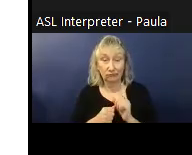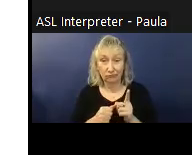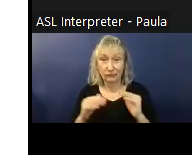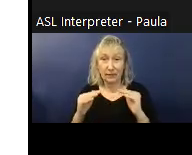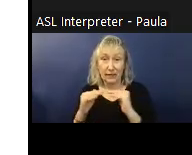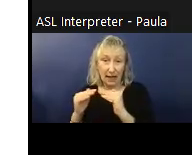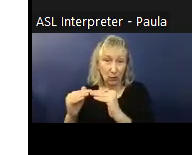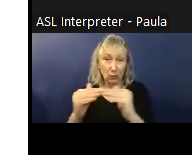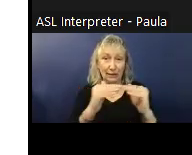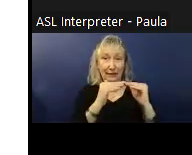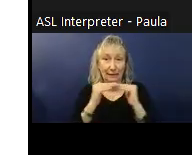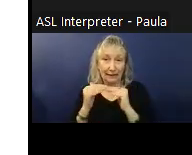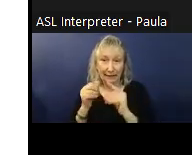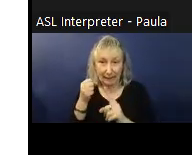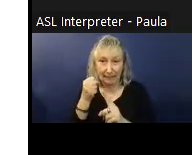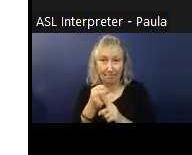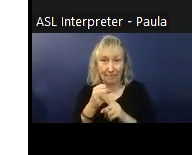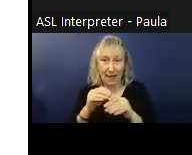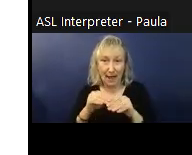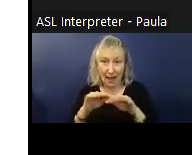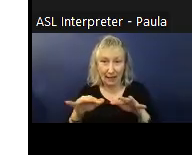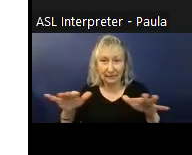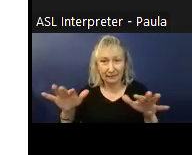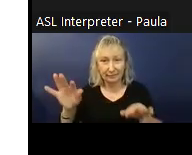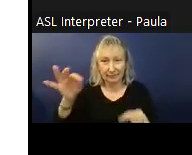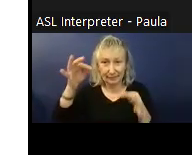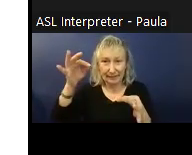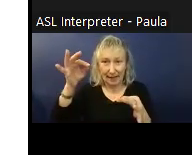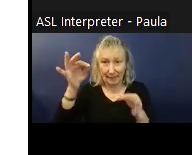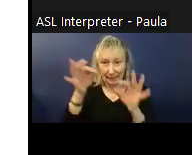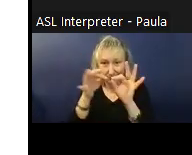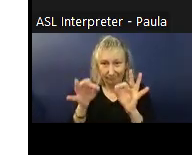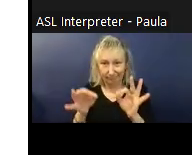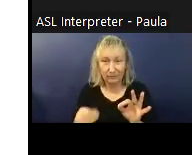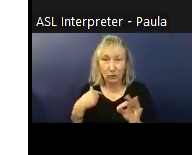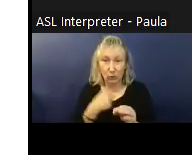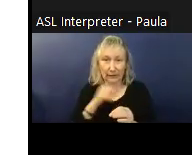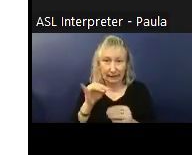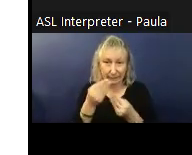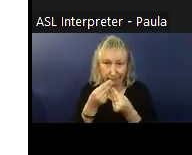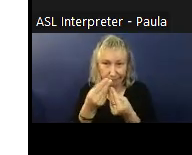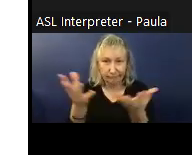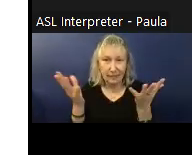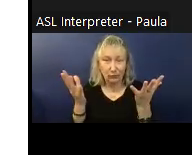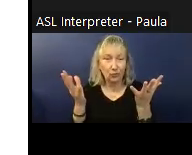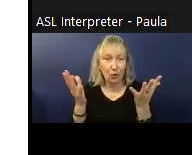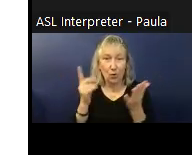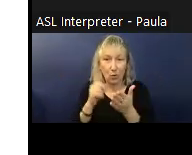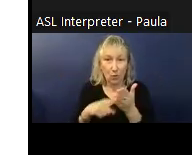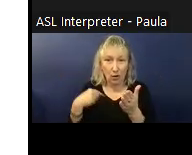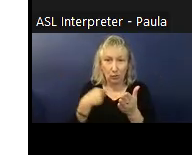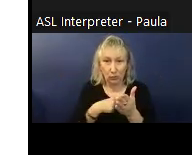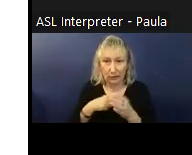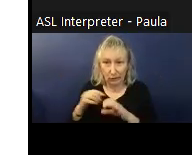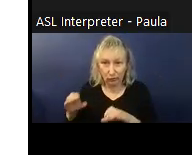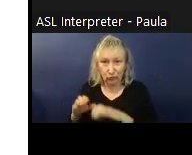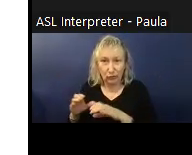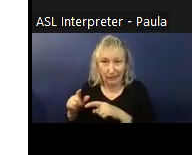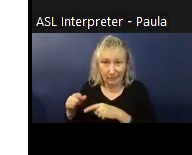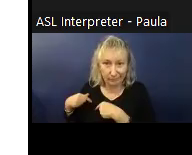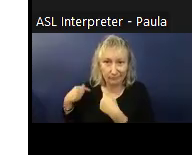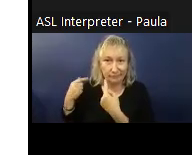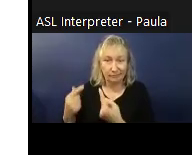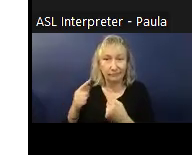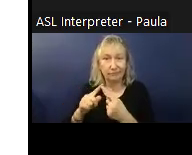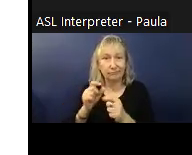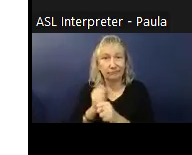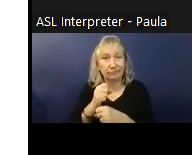So we provided you information on what we did to ensure that we're providing